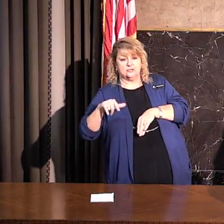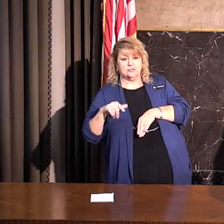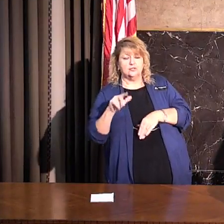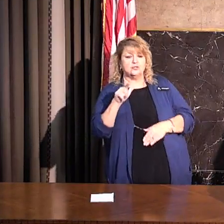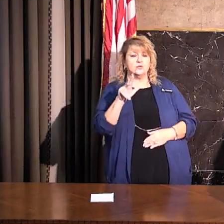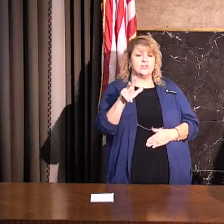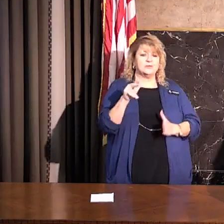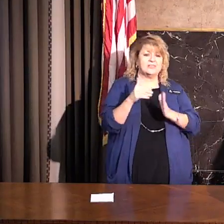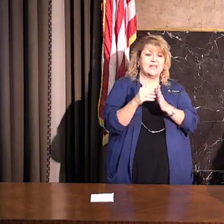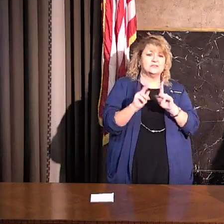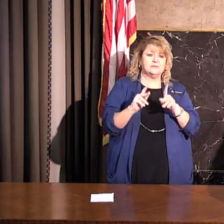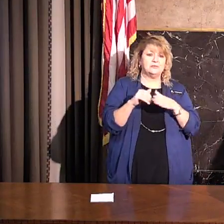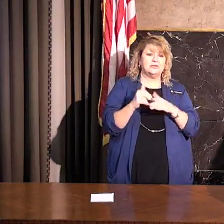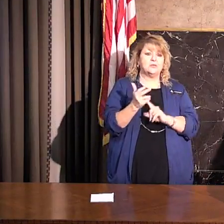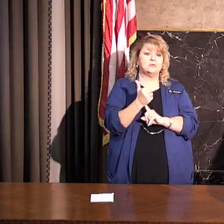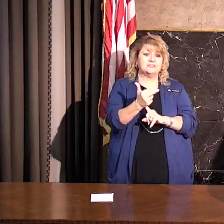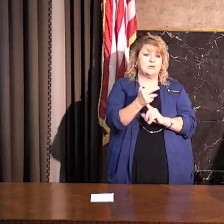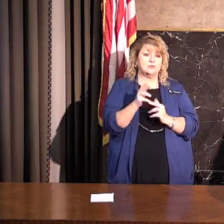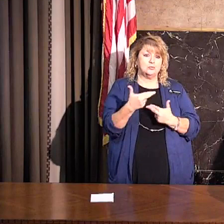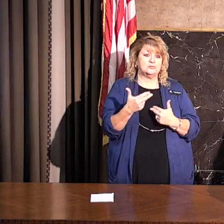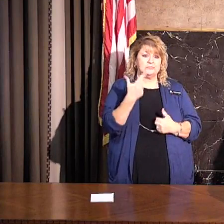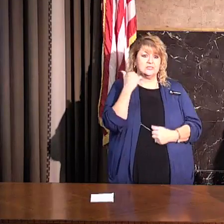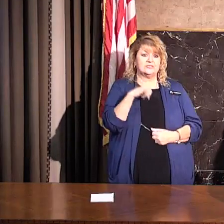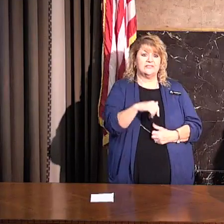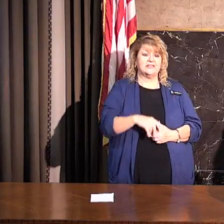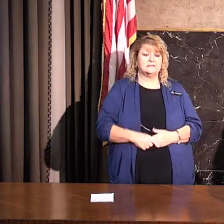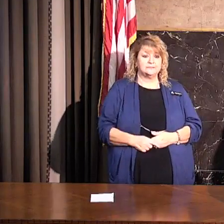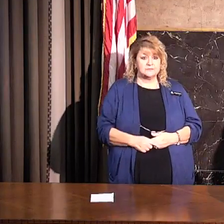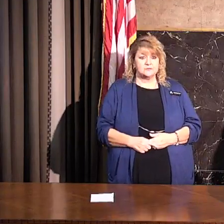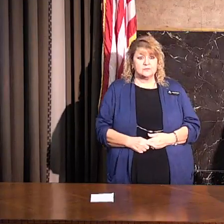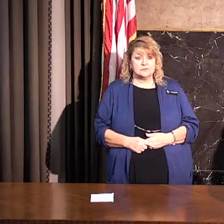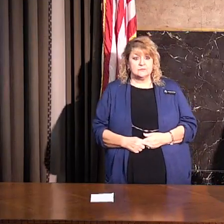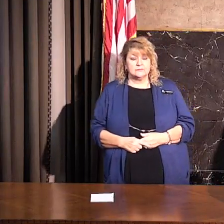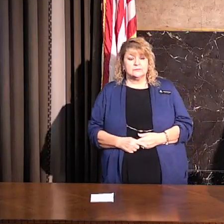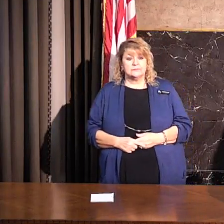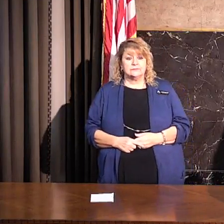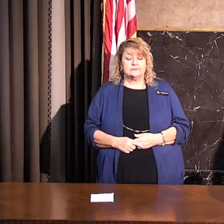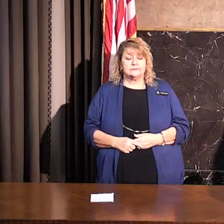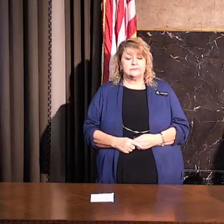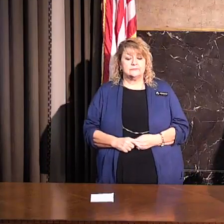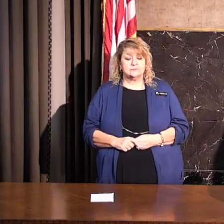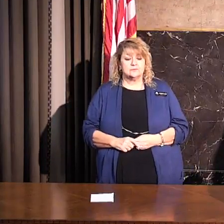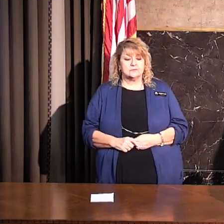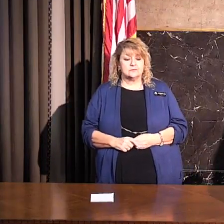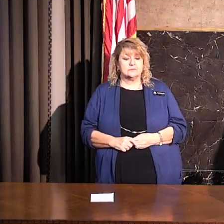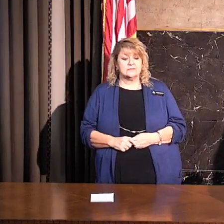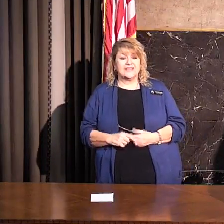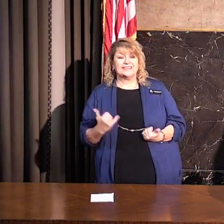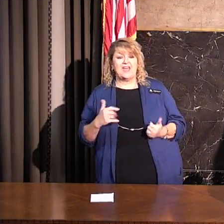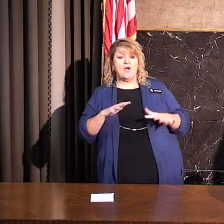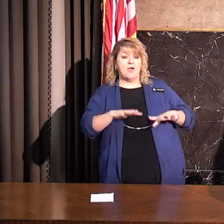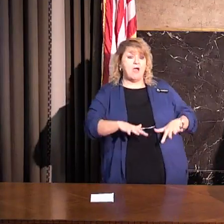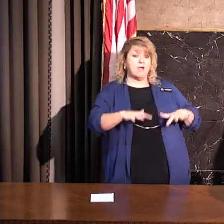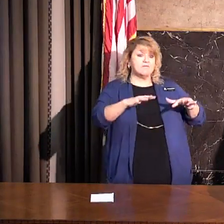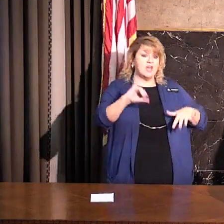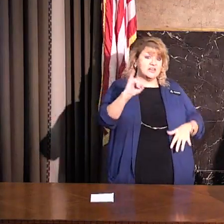members are sheltered in hotels rooms as a result of that. with